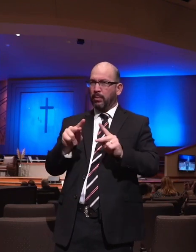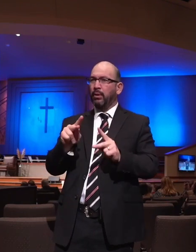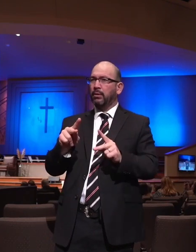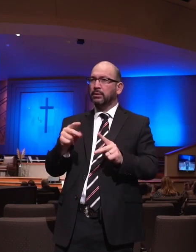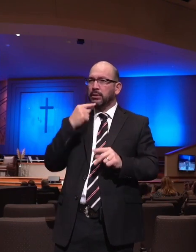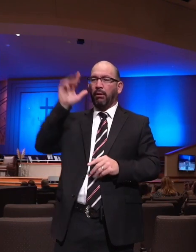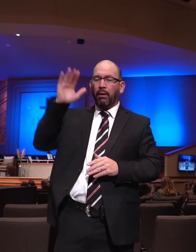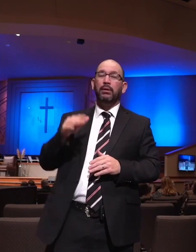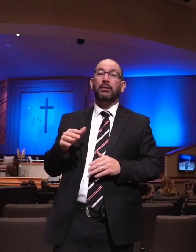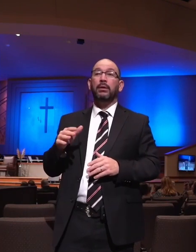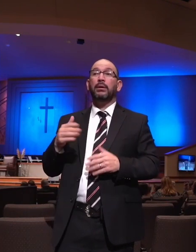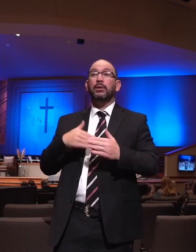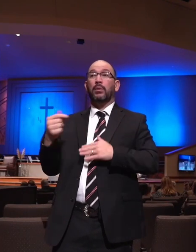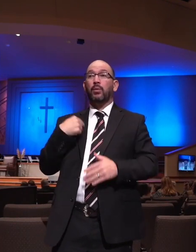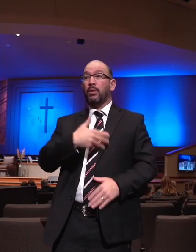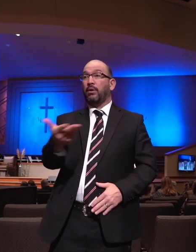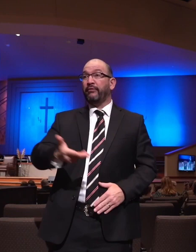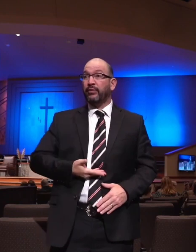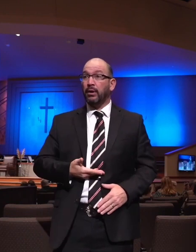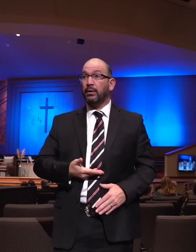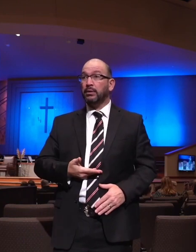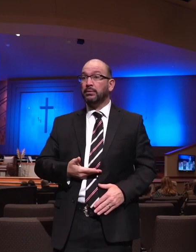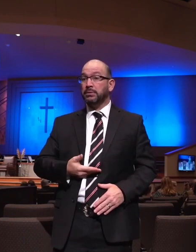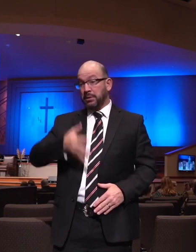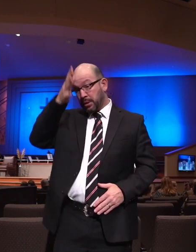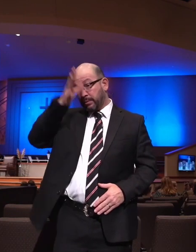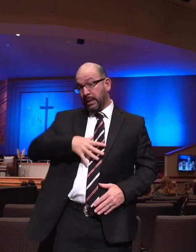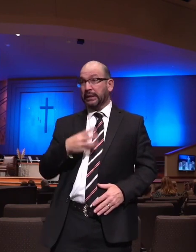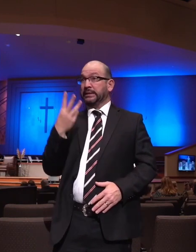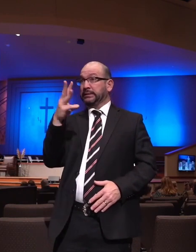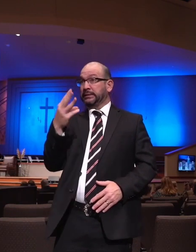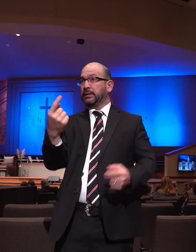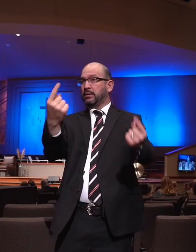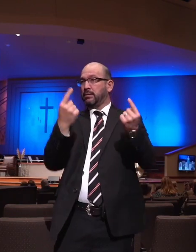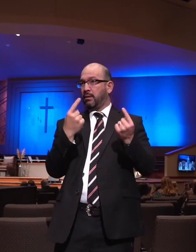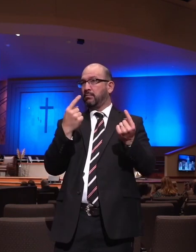that night there were 16 men who trusted Christ as their Savior and we got to